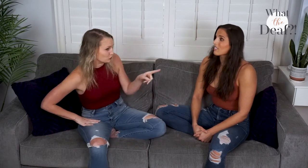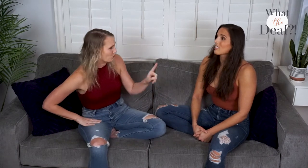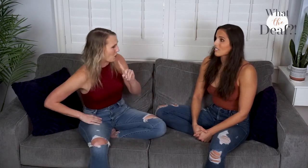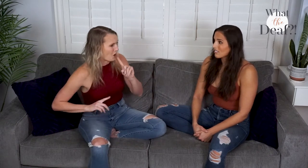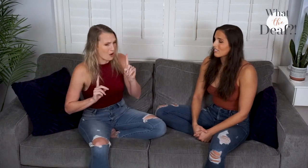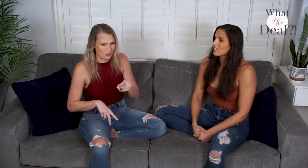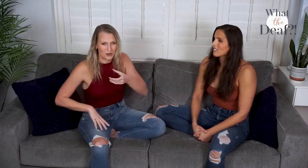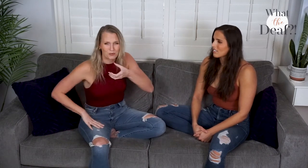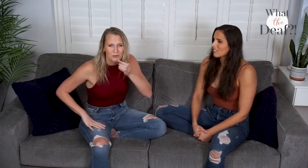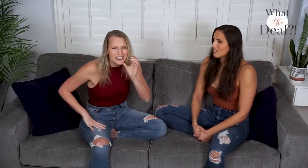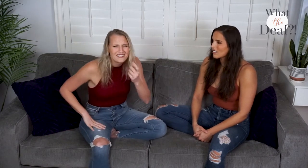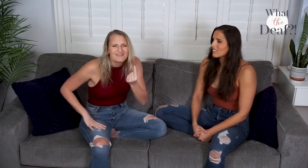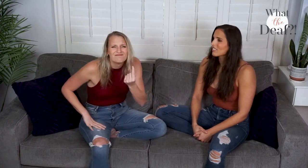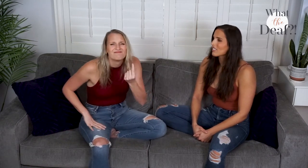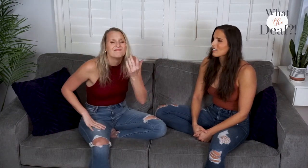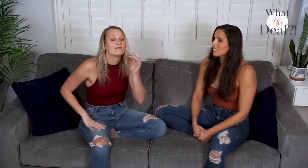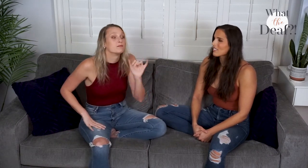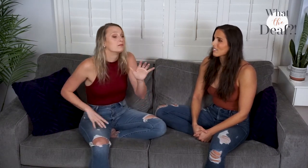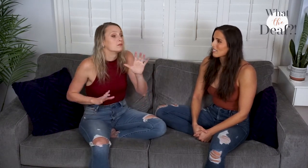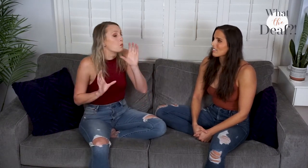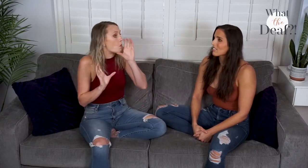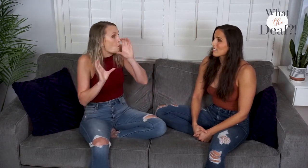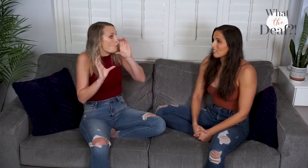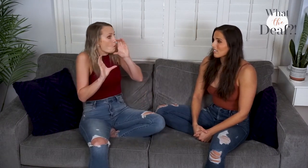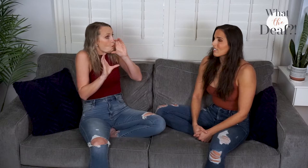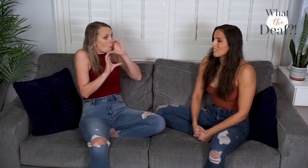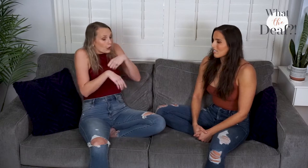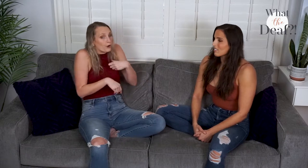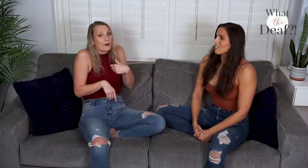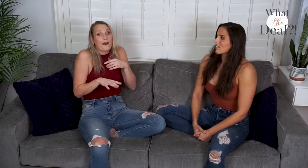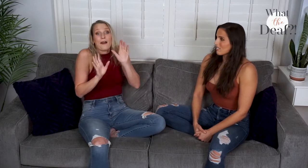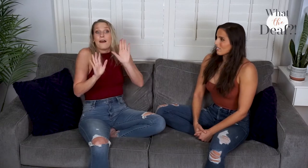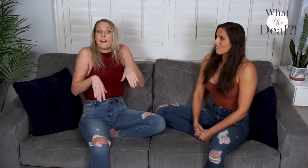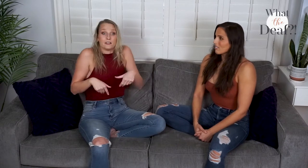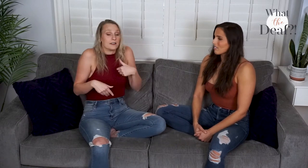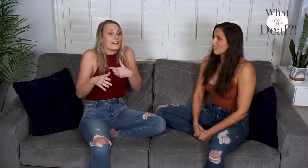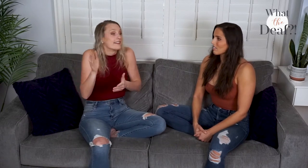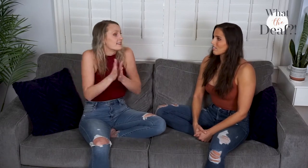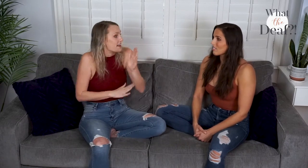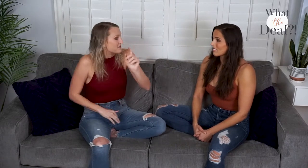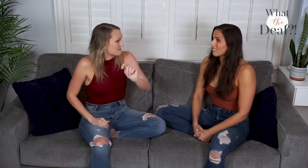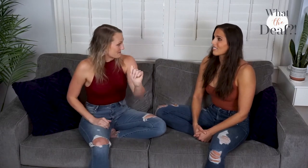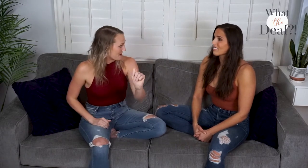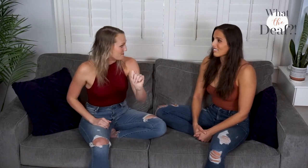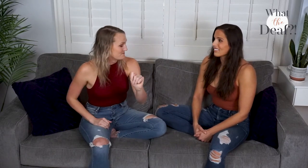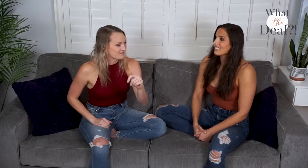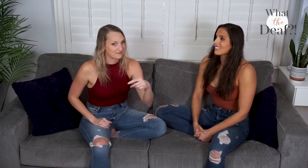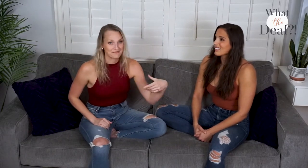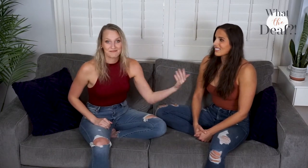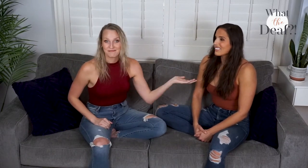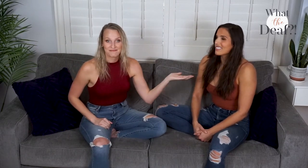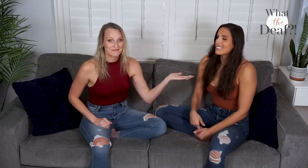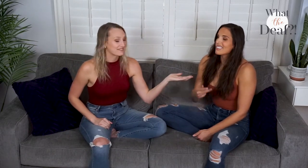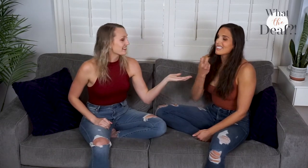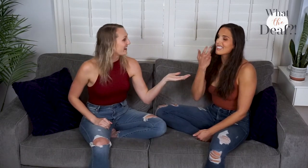just to watch you order drinks?” Like what’s going on? It was just the strangest thing. So I got up and headed to the bathroom…